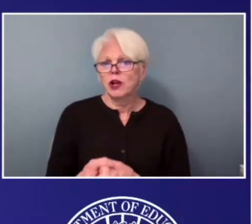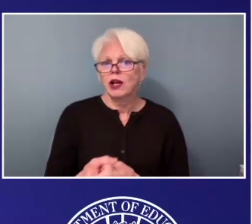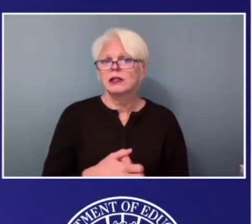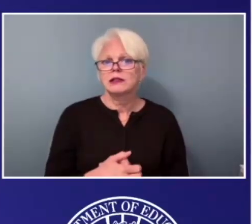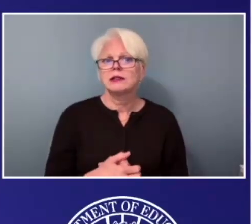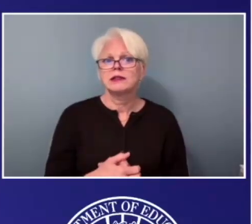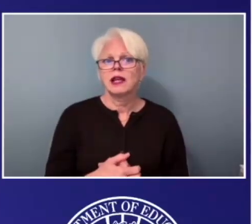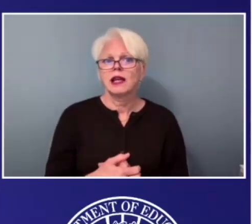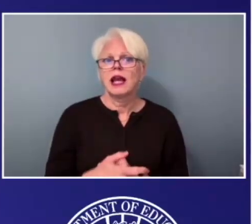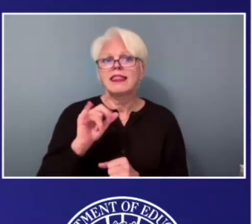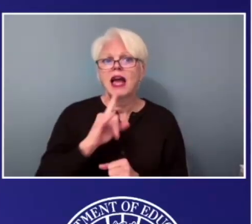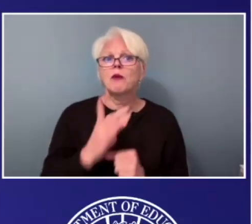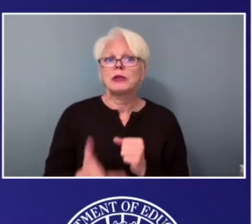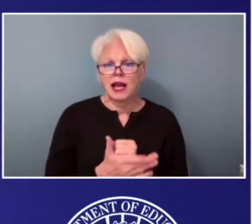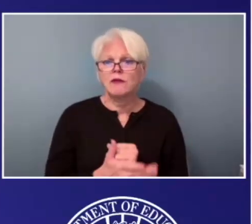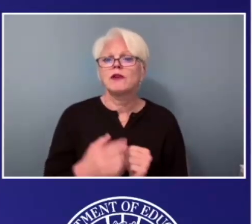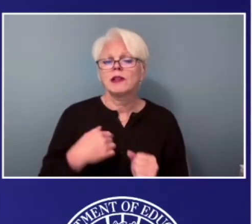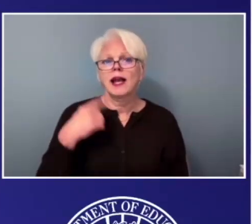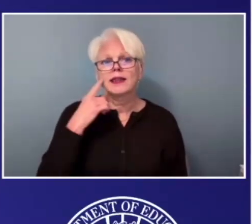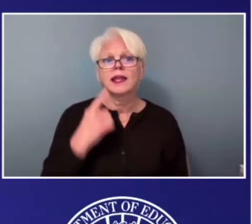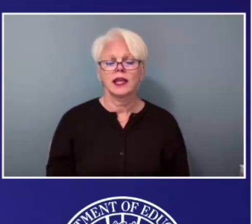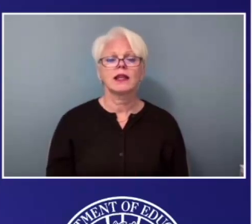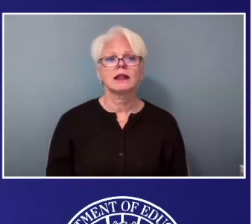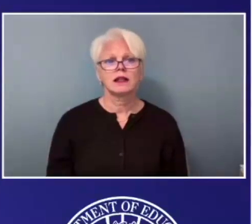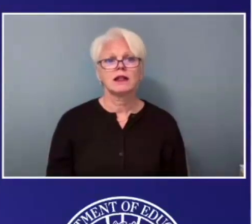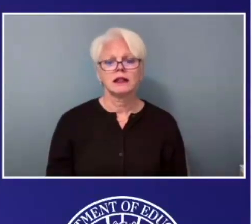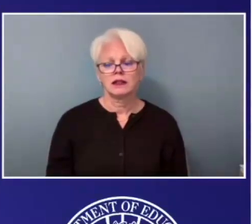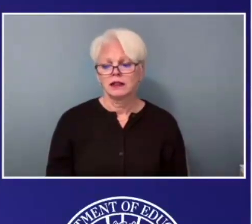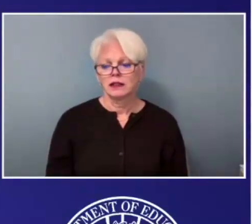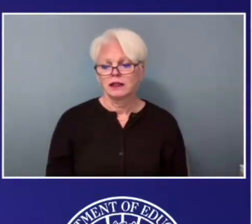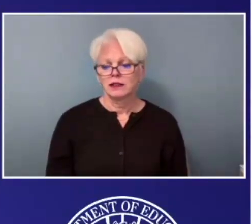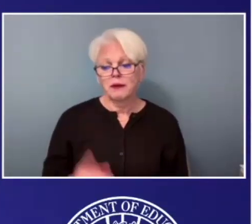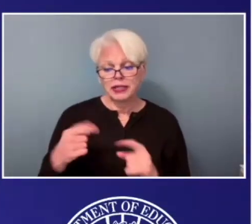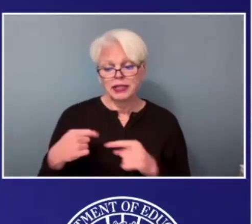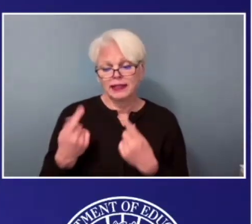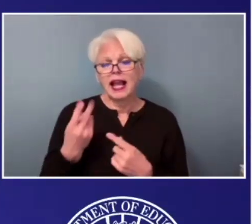and that was helpful. I think in the last few hours in terms of